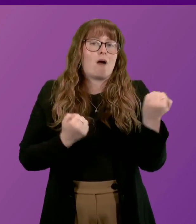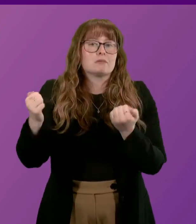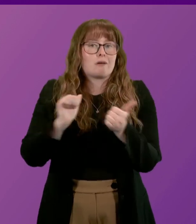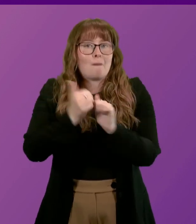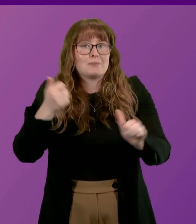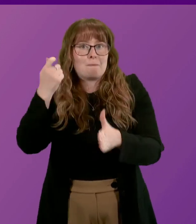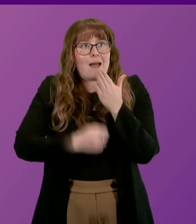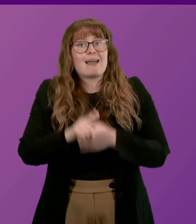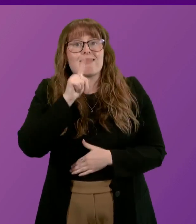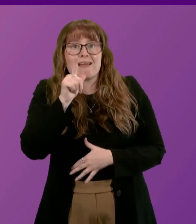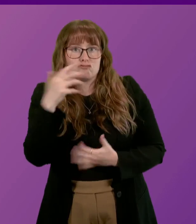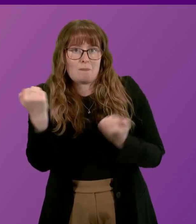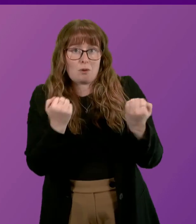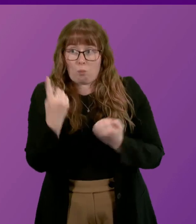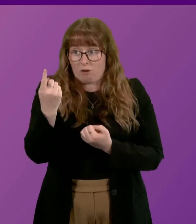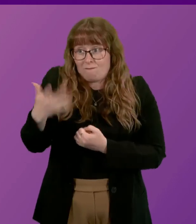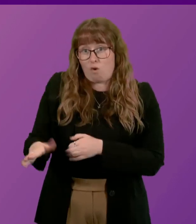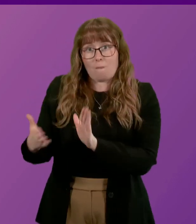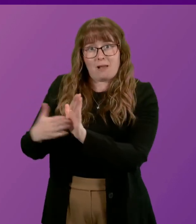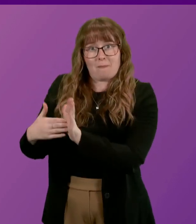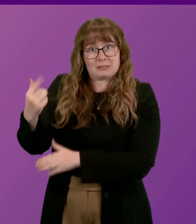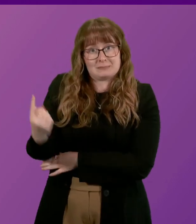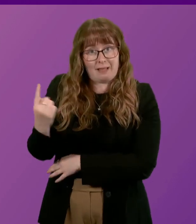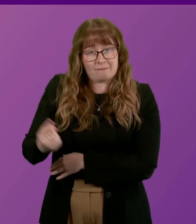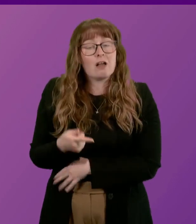One of those funds was launched by Michael Matheson. That money—our